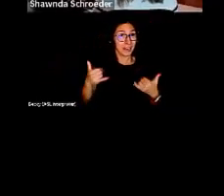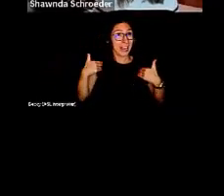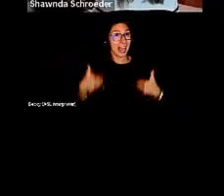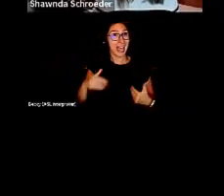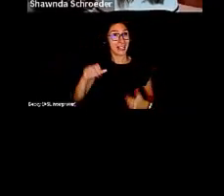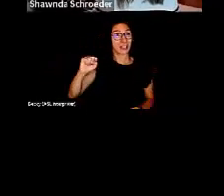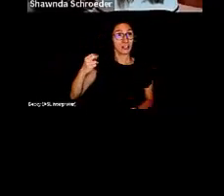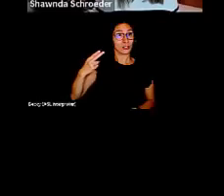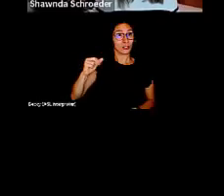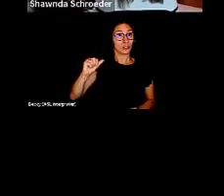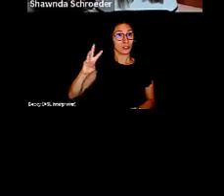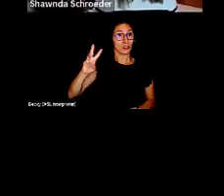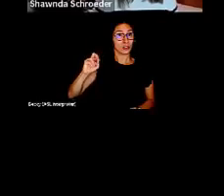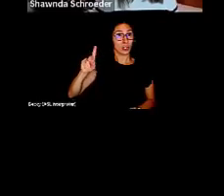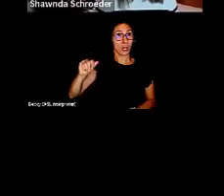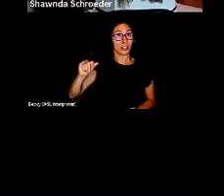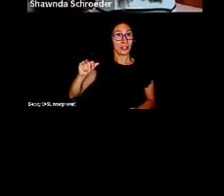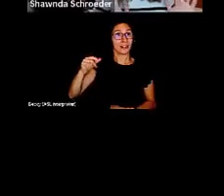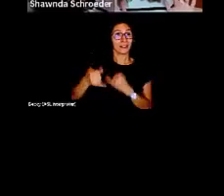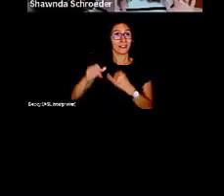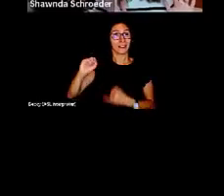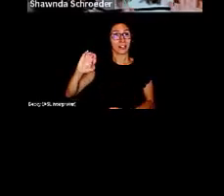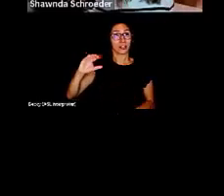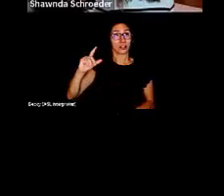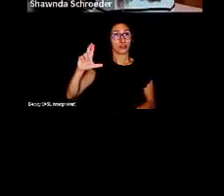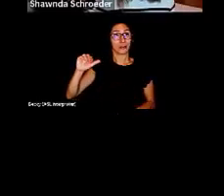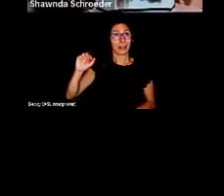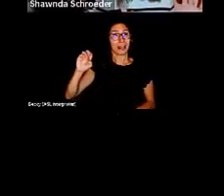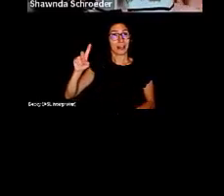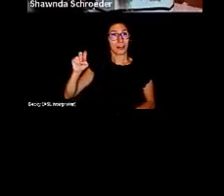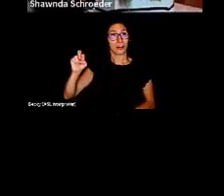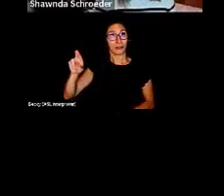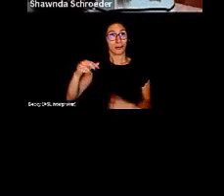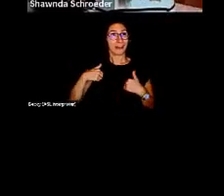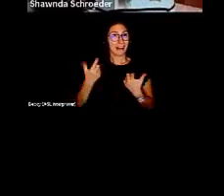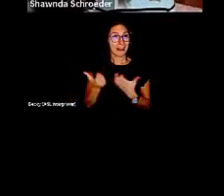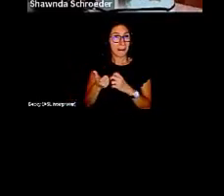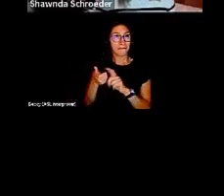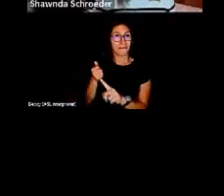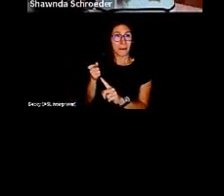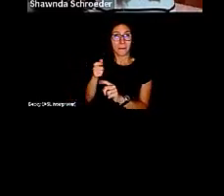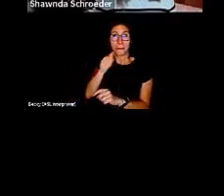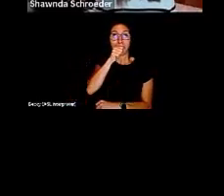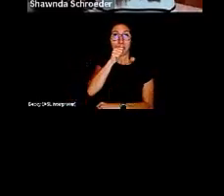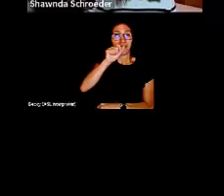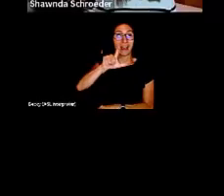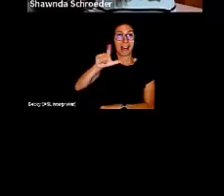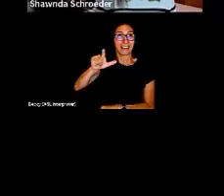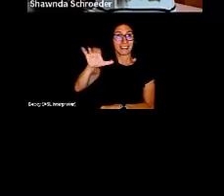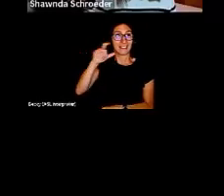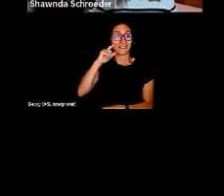And I am doing this on behalf of a private LLC of health equity research and assessment.